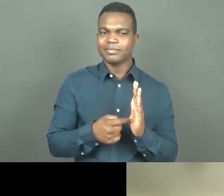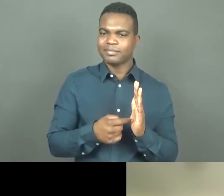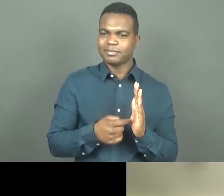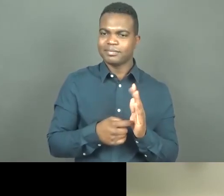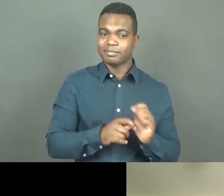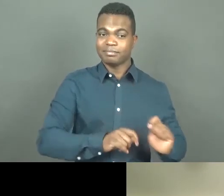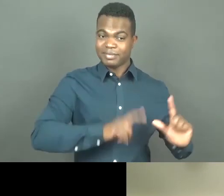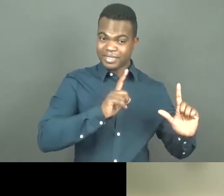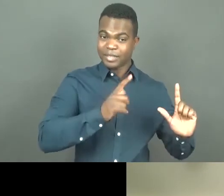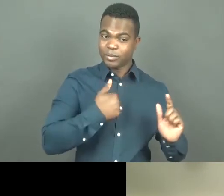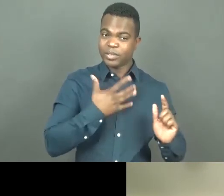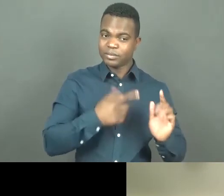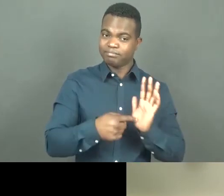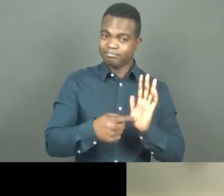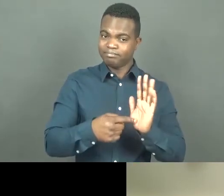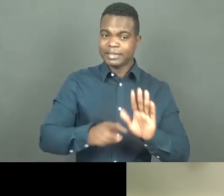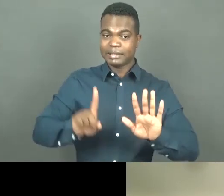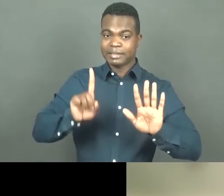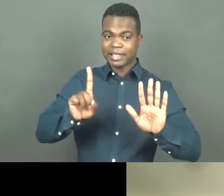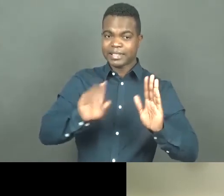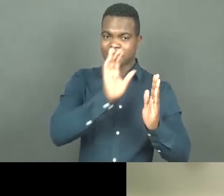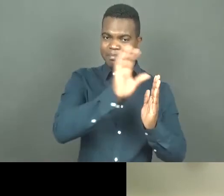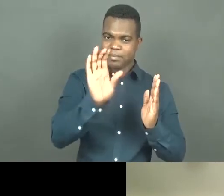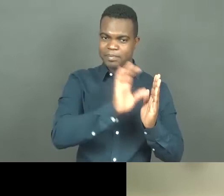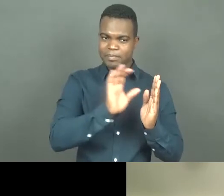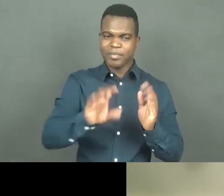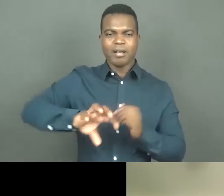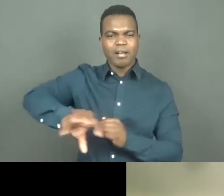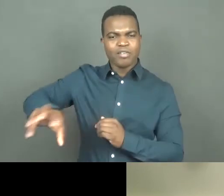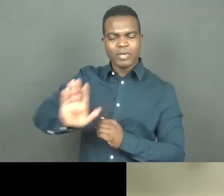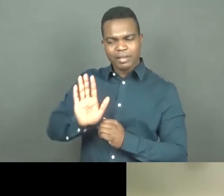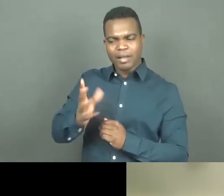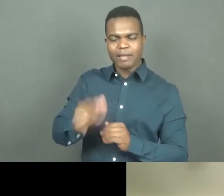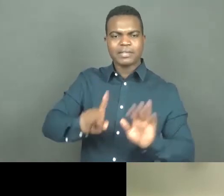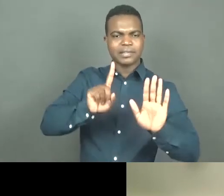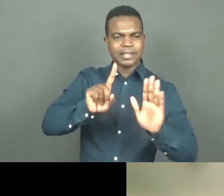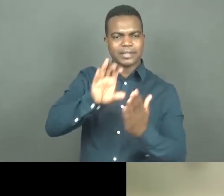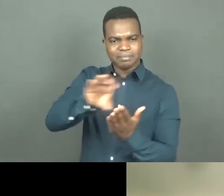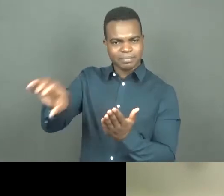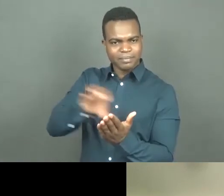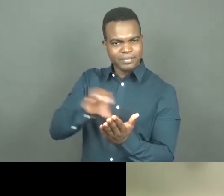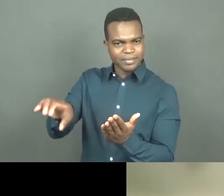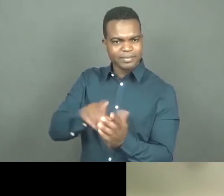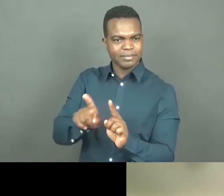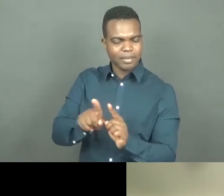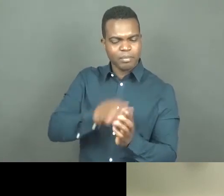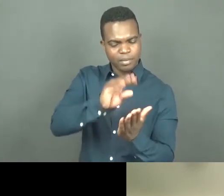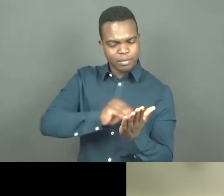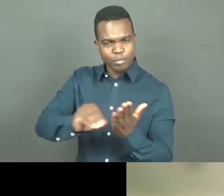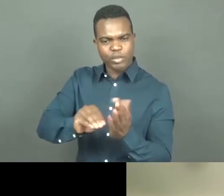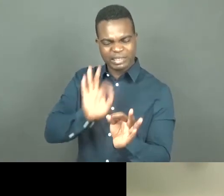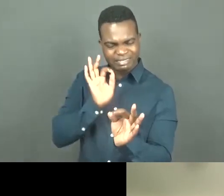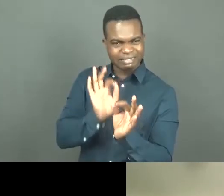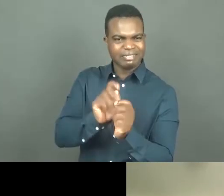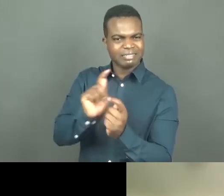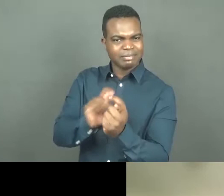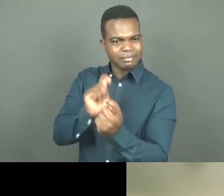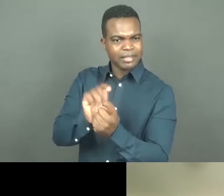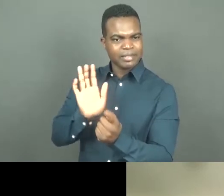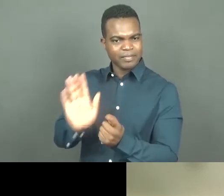disability monograph, let's say for Palau or for Samoa, and you could see, in terms of education, health, WASH,